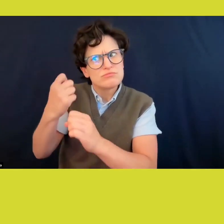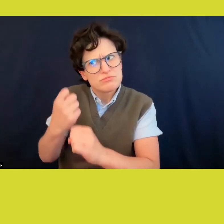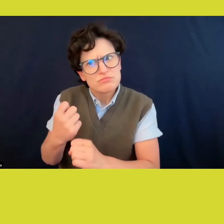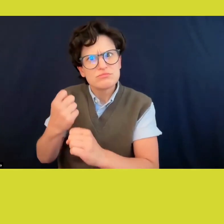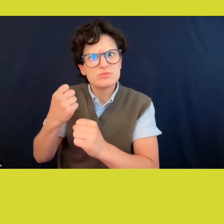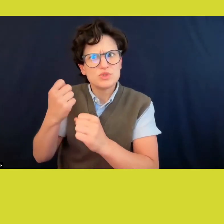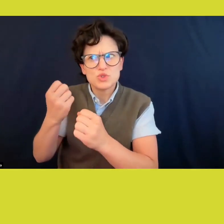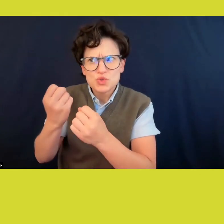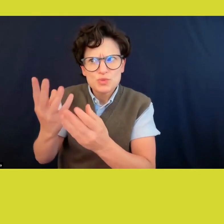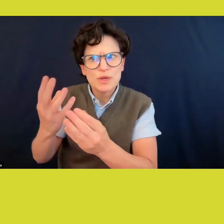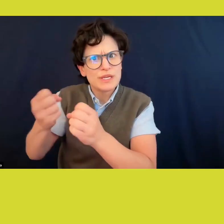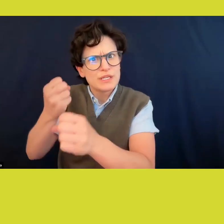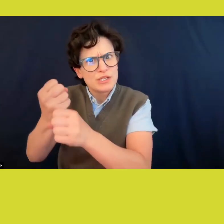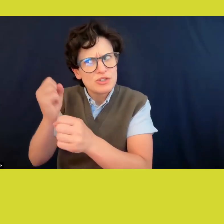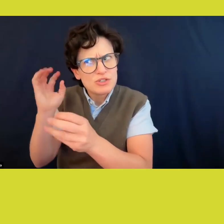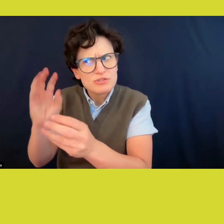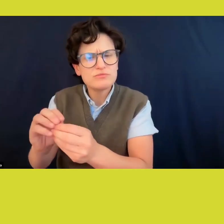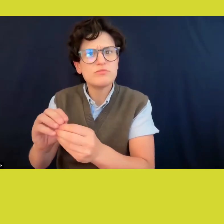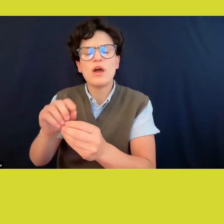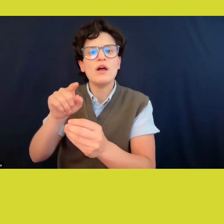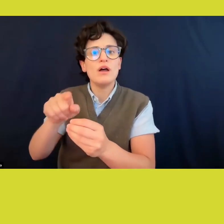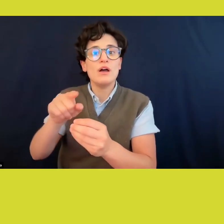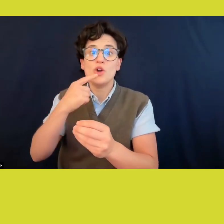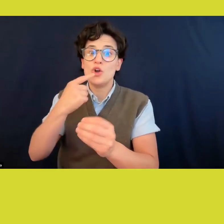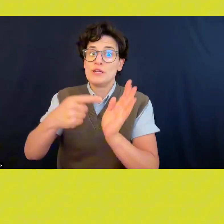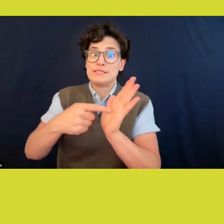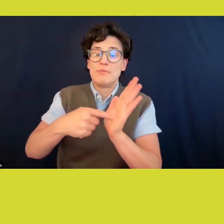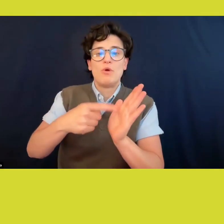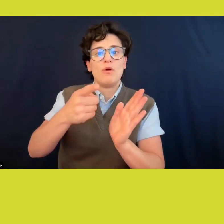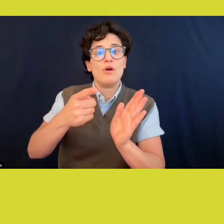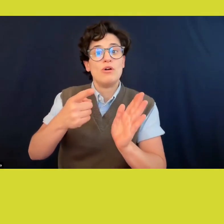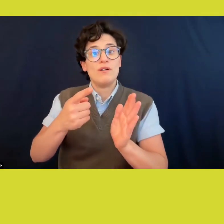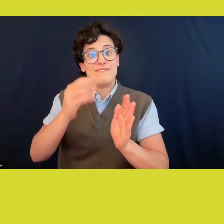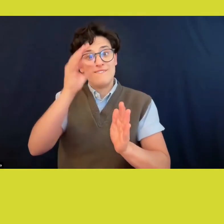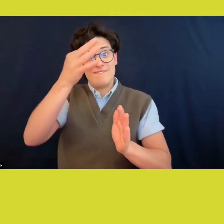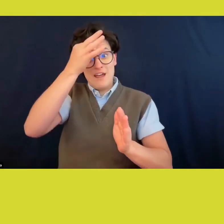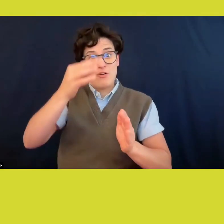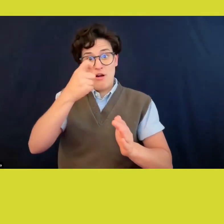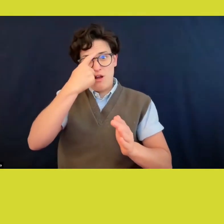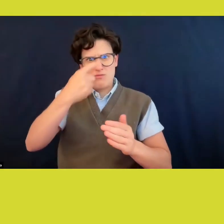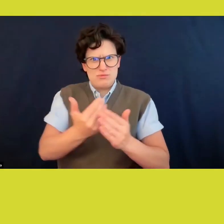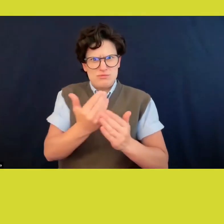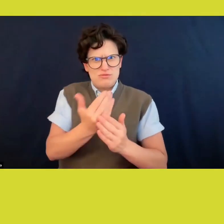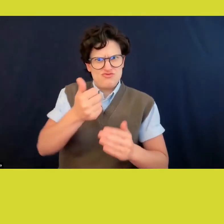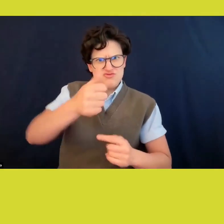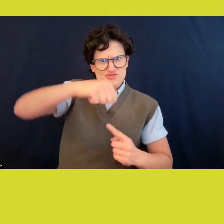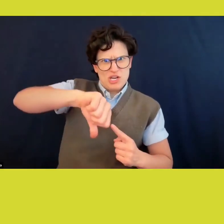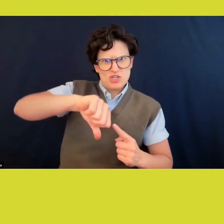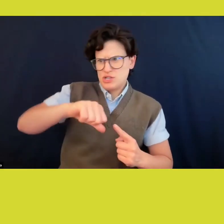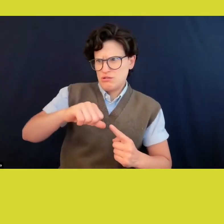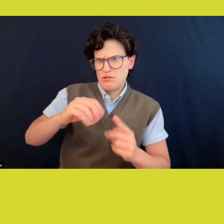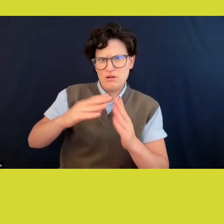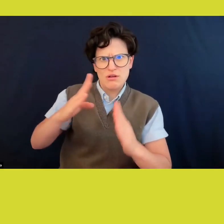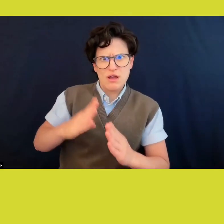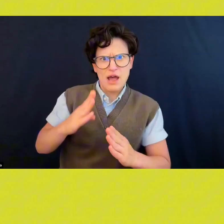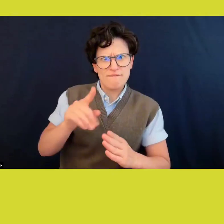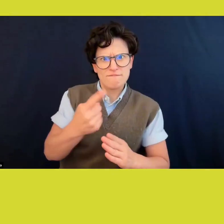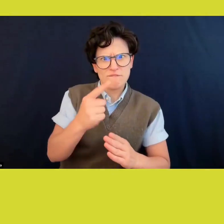of that is the federal government's new rejection of Housing First, an approach that has been used for